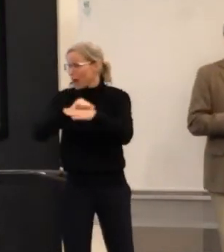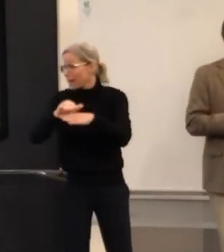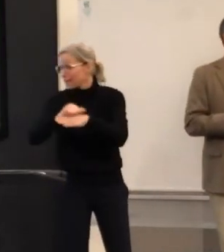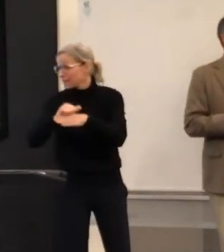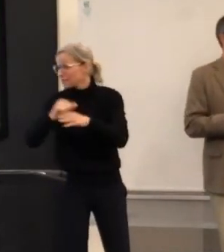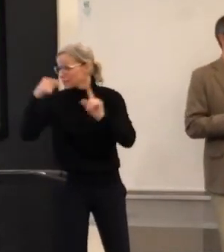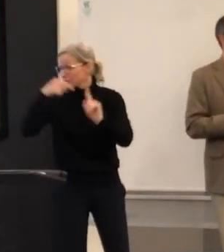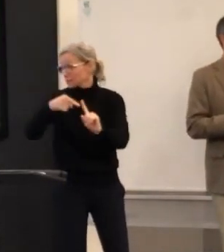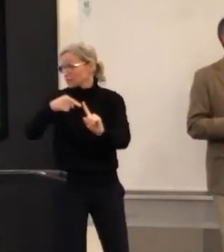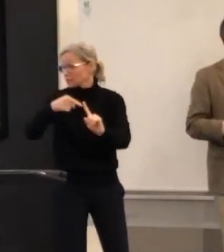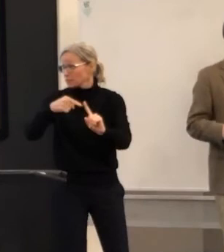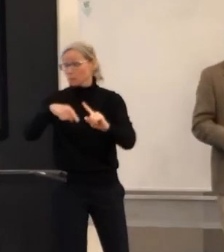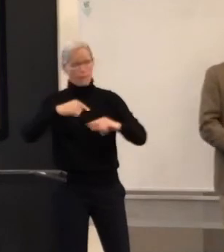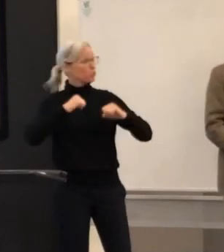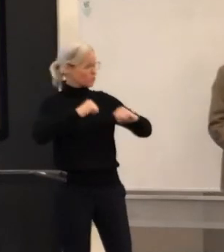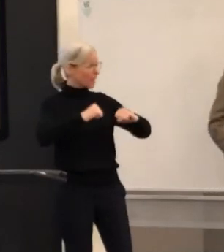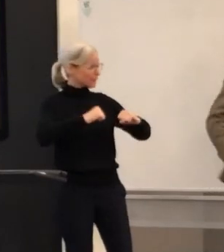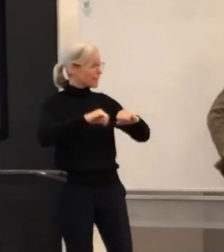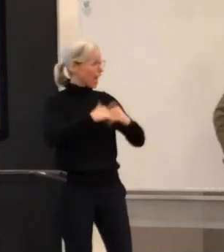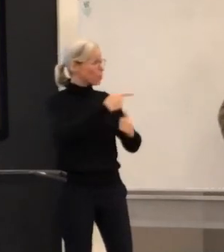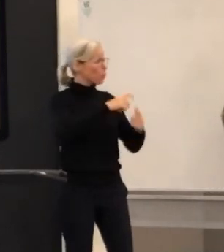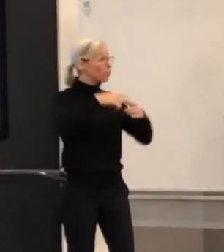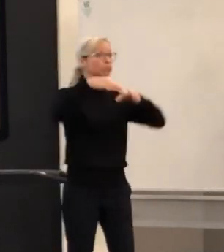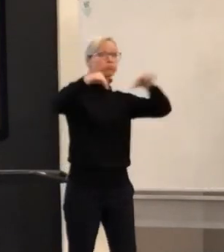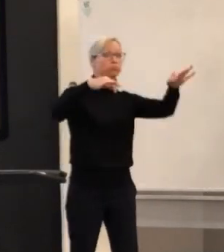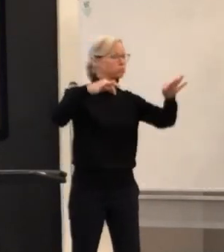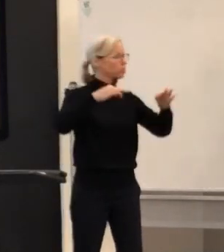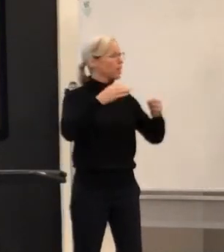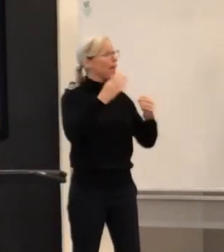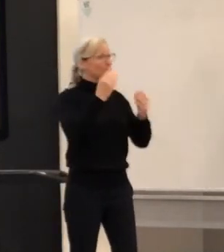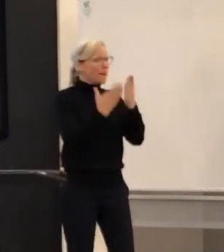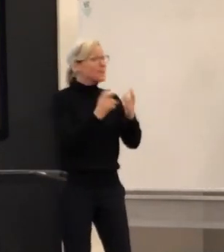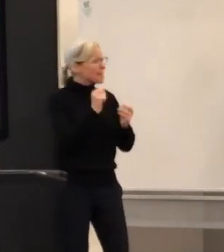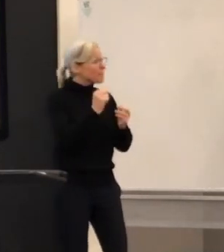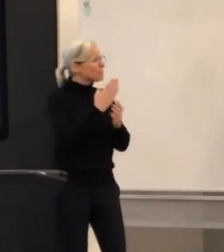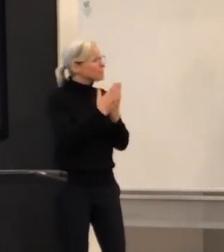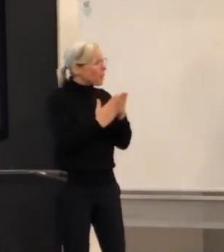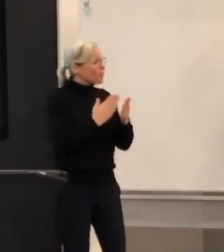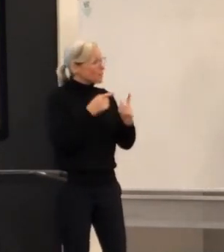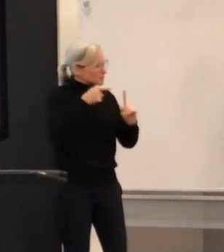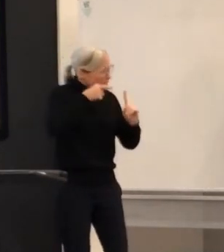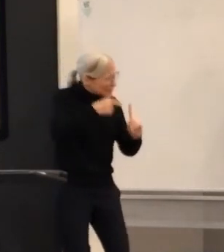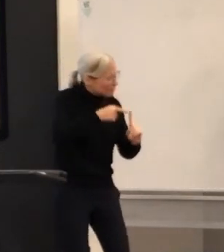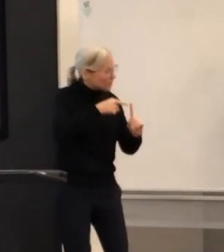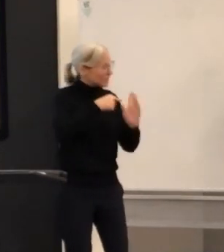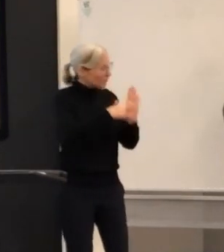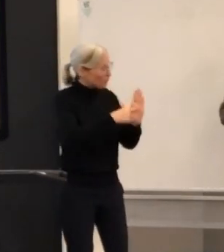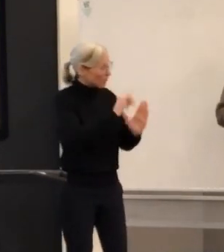including potentially going over some specific examples because knowing where to draw the line can be challenging.